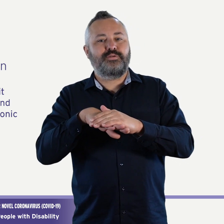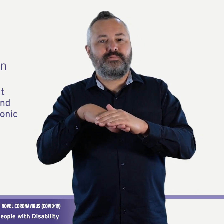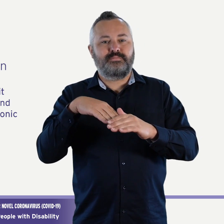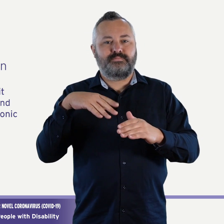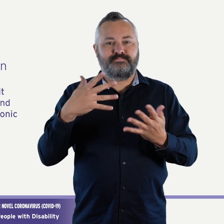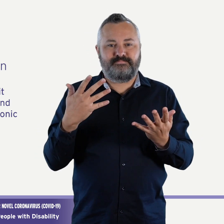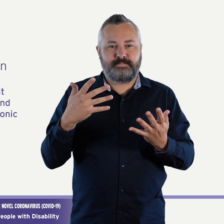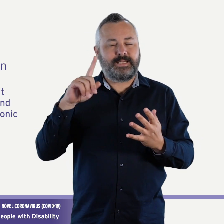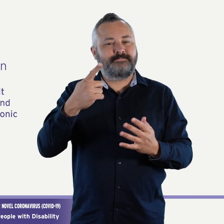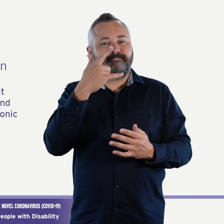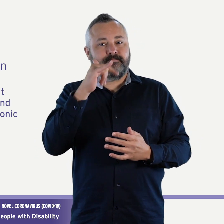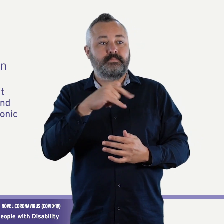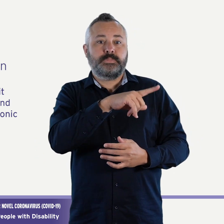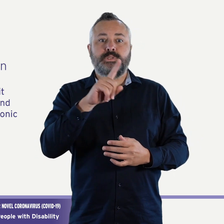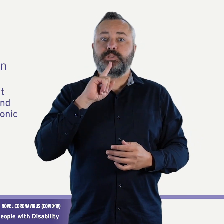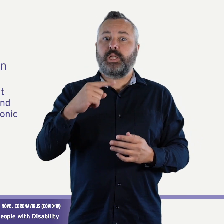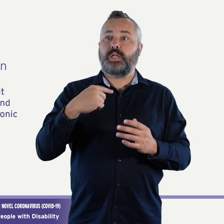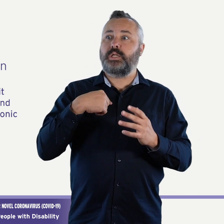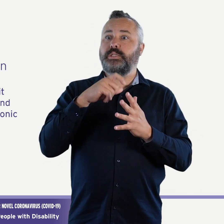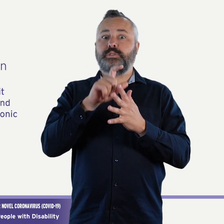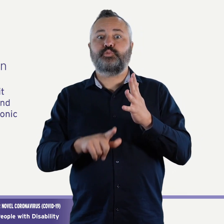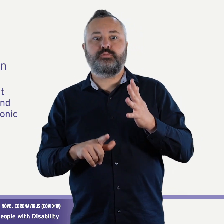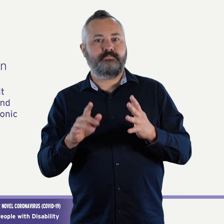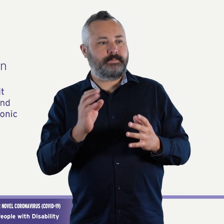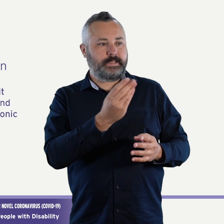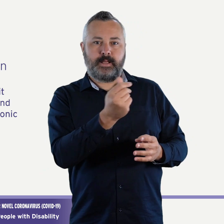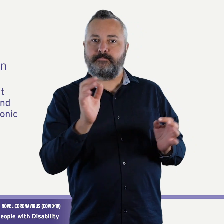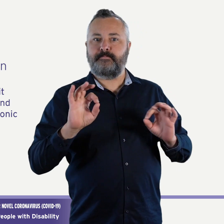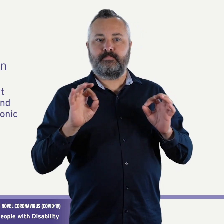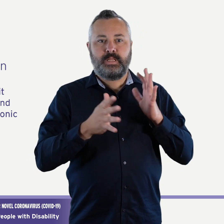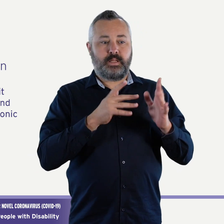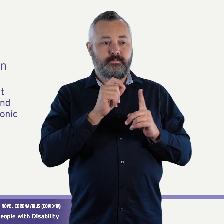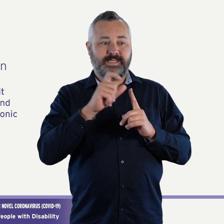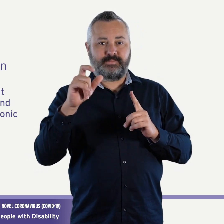These people is likely to be under-reported due to diverse attitudes to impairment